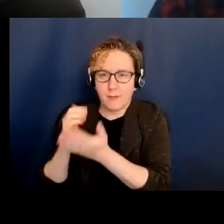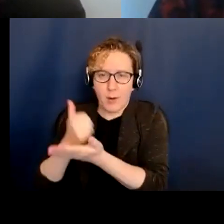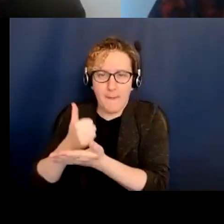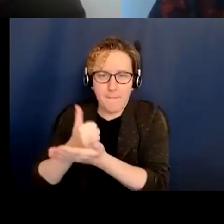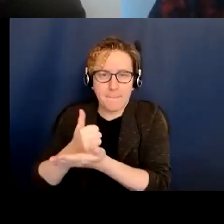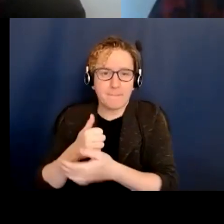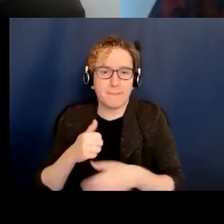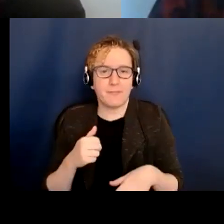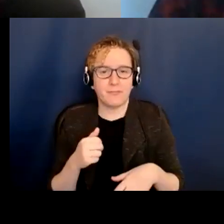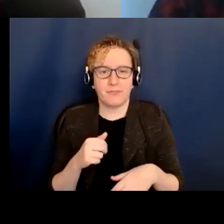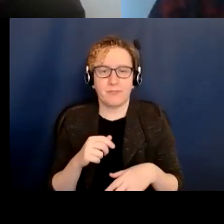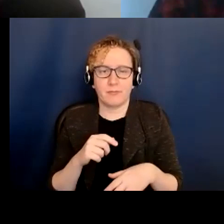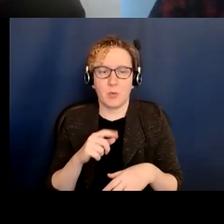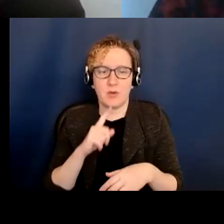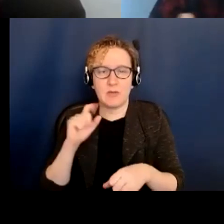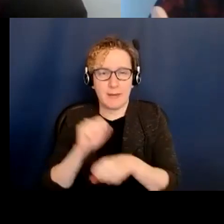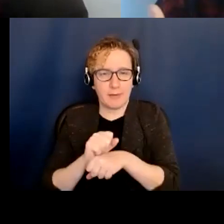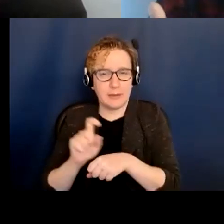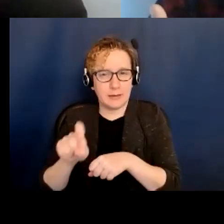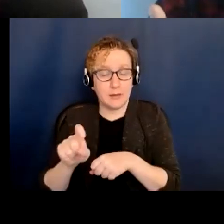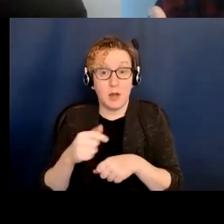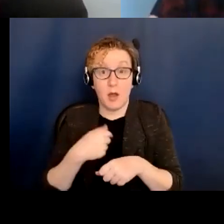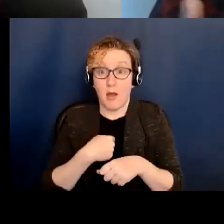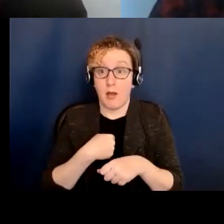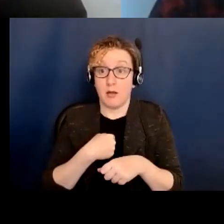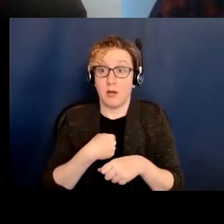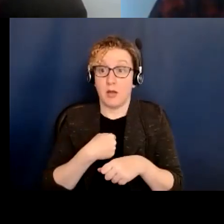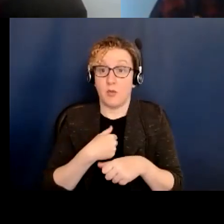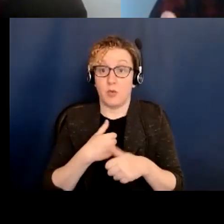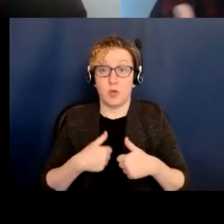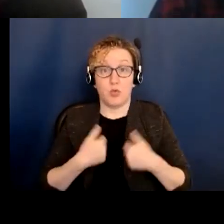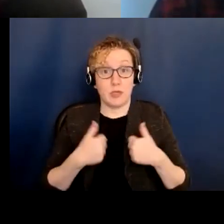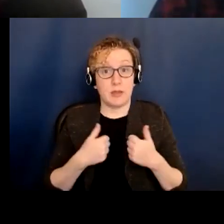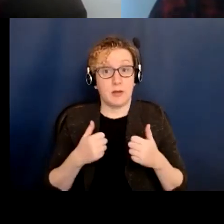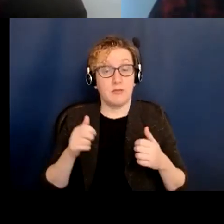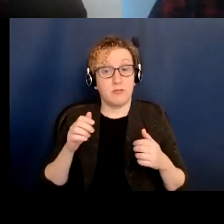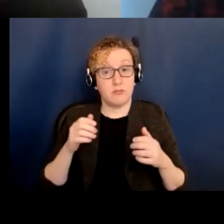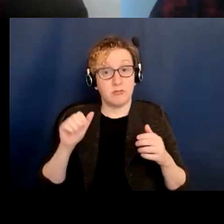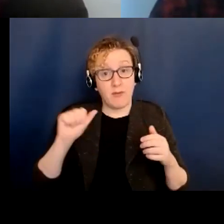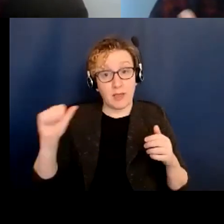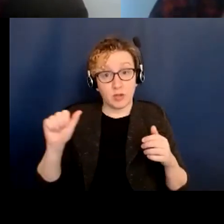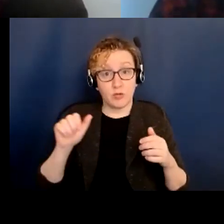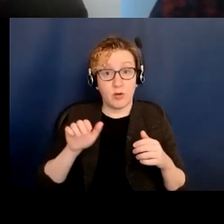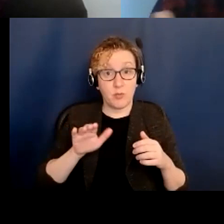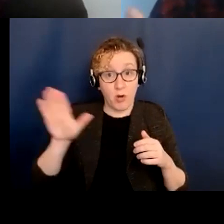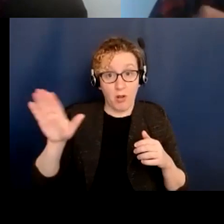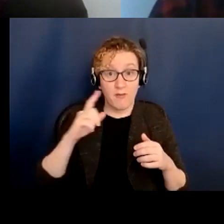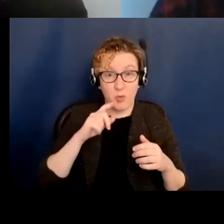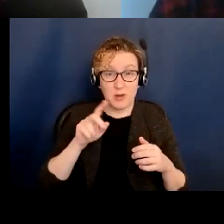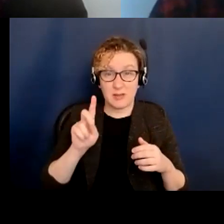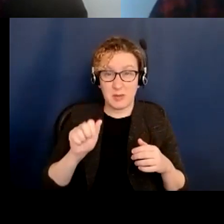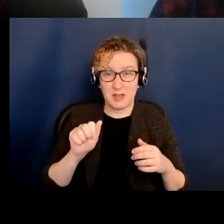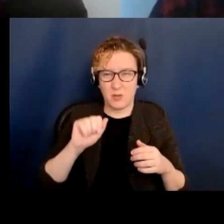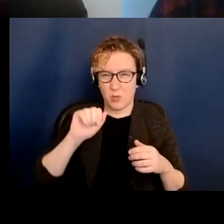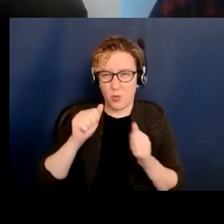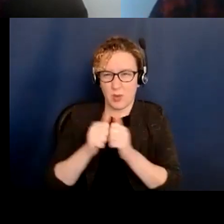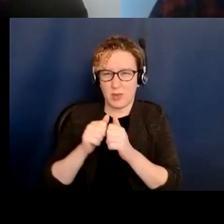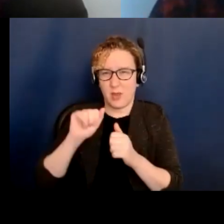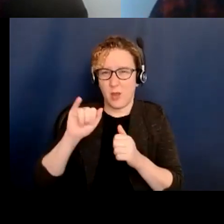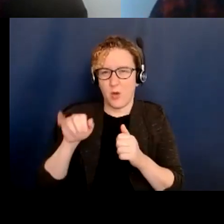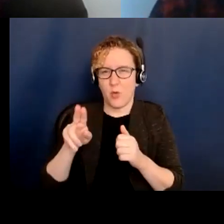I actually was the resident advisor with Juanita a while back.